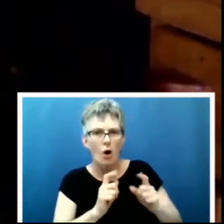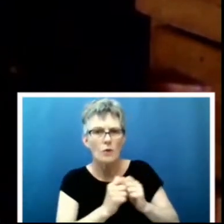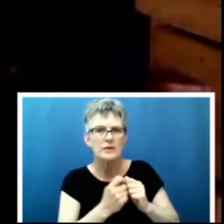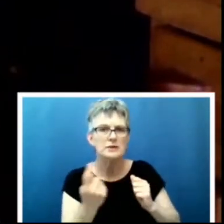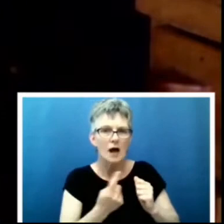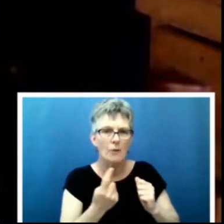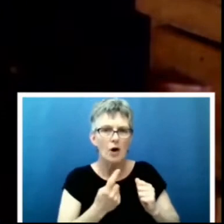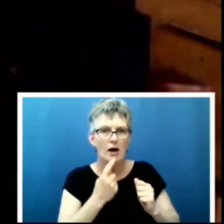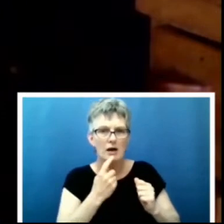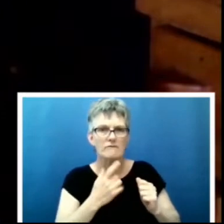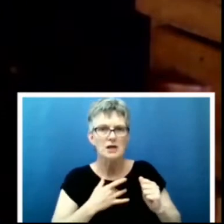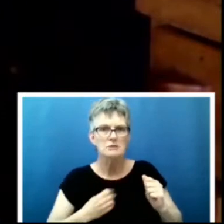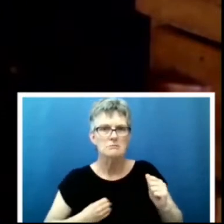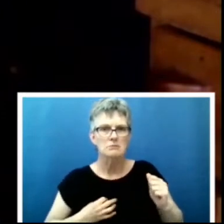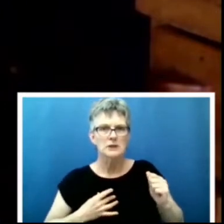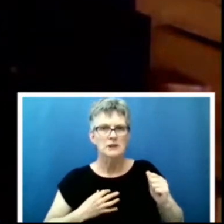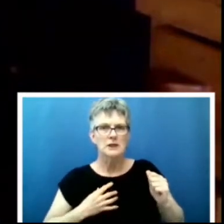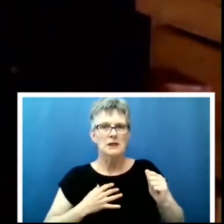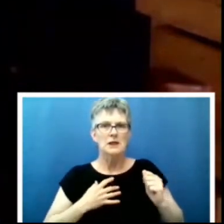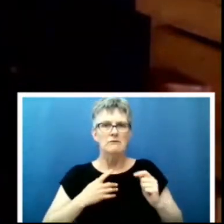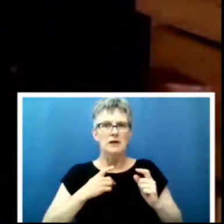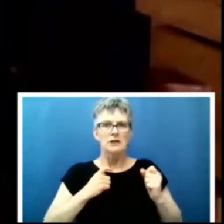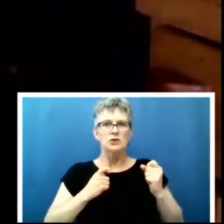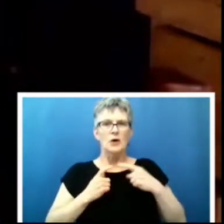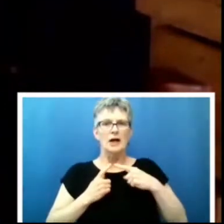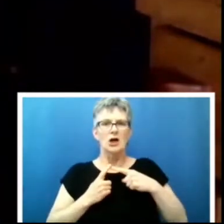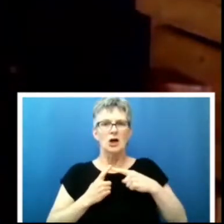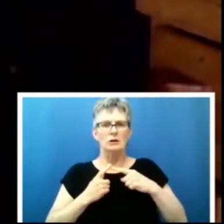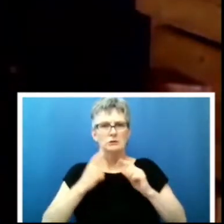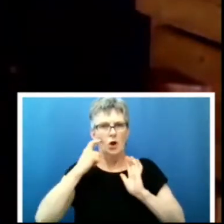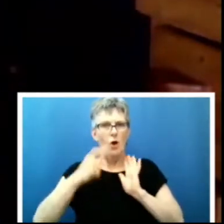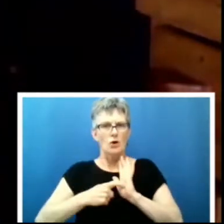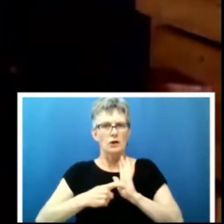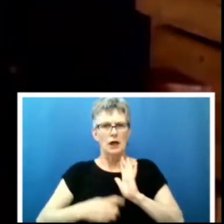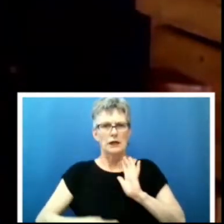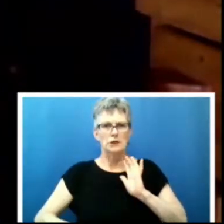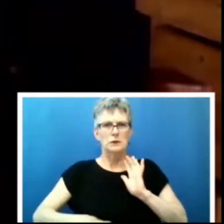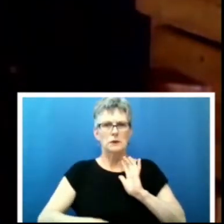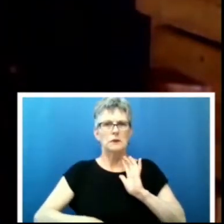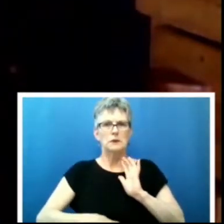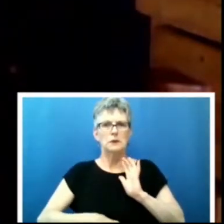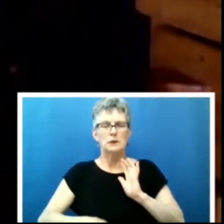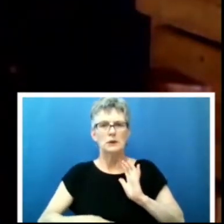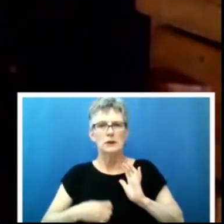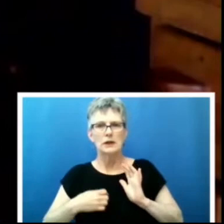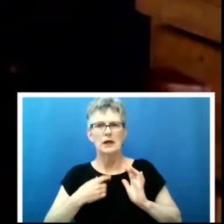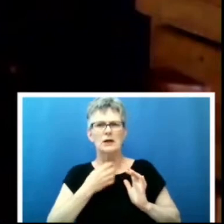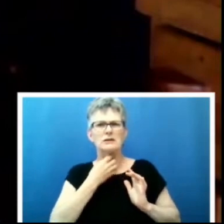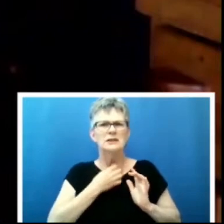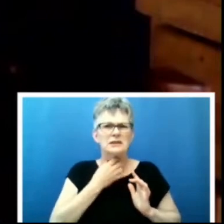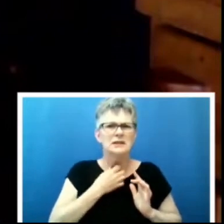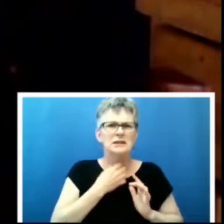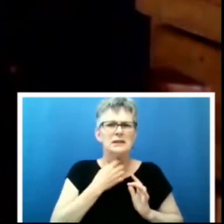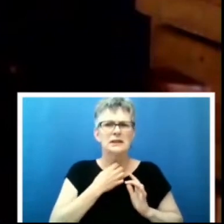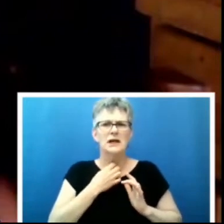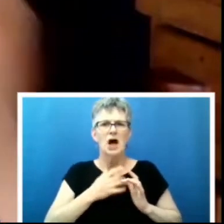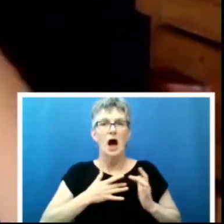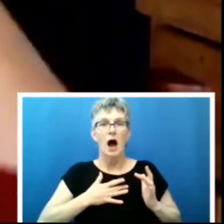You might just stop and go, oh my gosh my stomach's churning, my throat's getting dry, I can feel my heart racing, right?